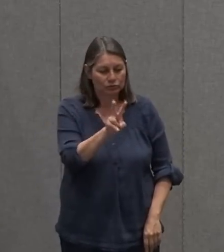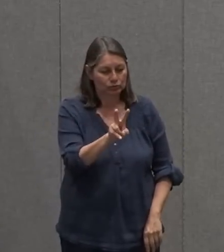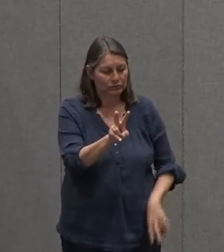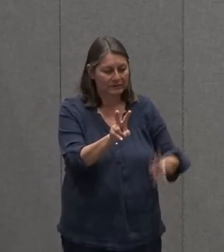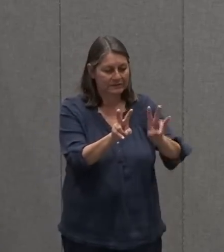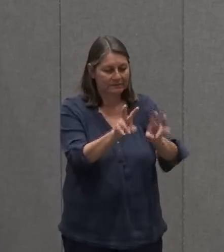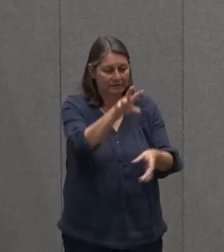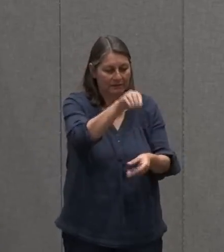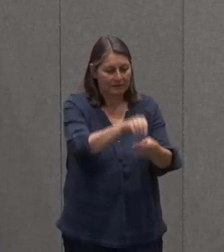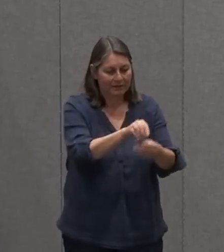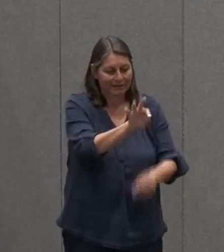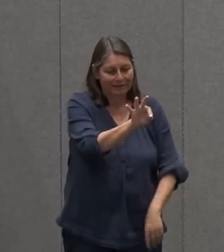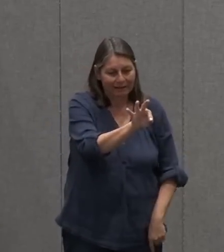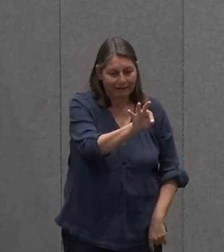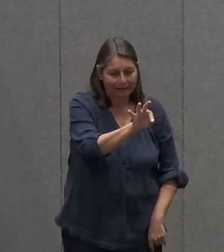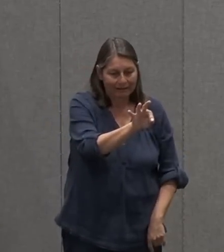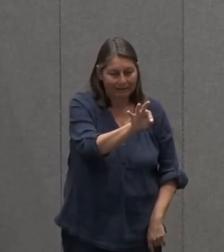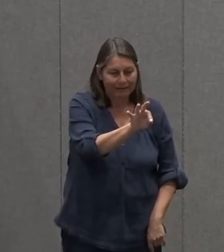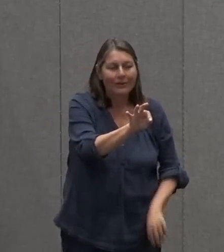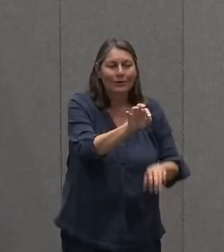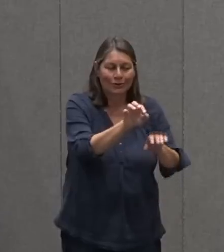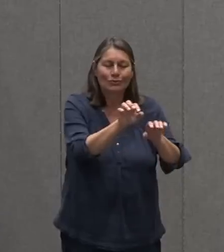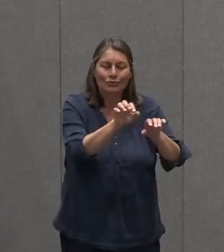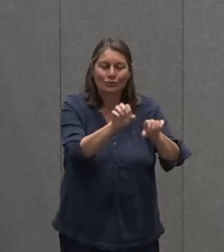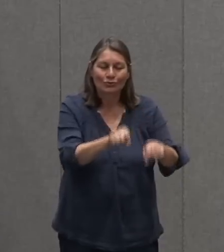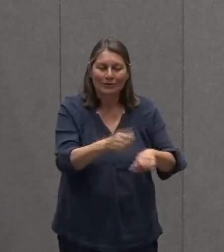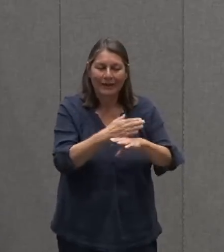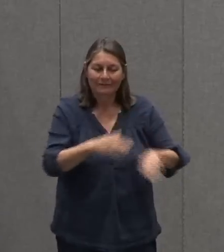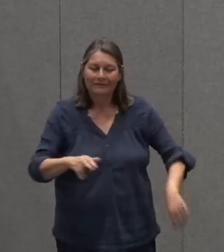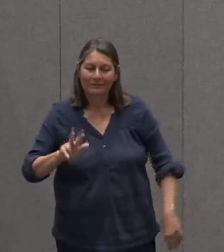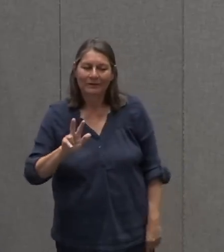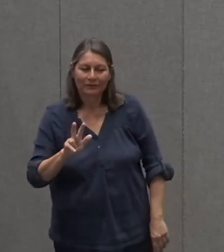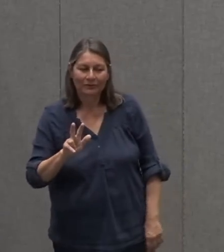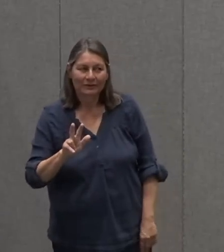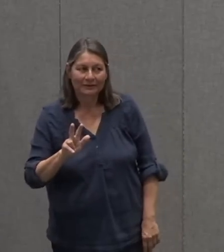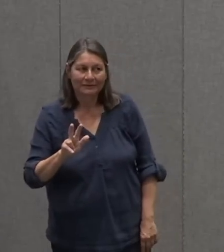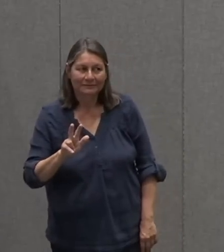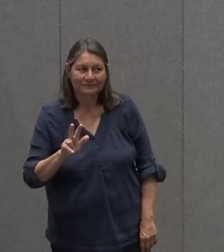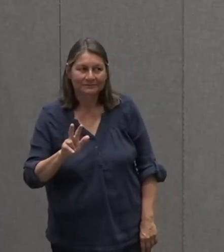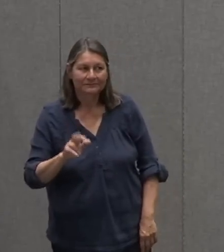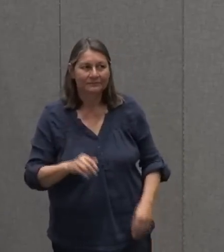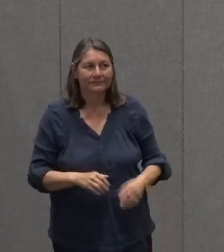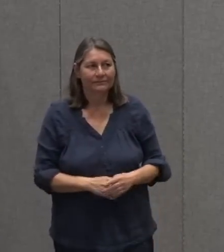three can go into it because nine is divisible by three. We have four ways.